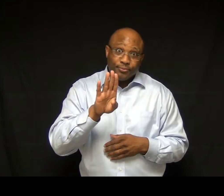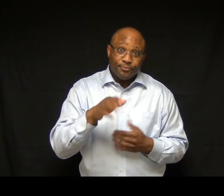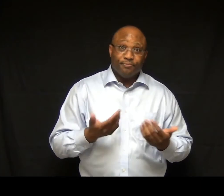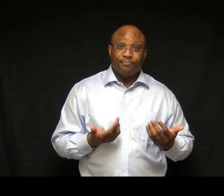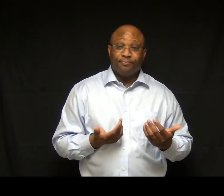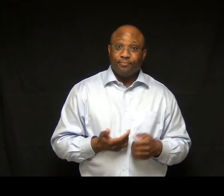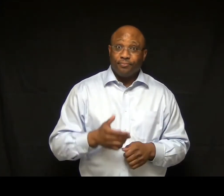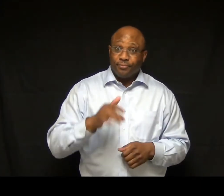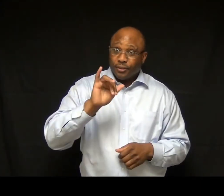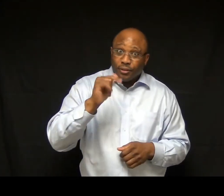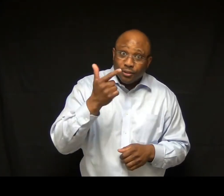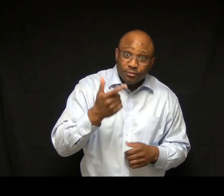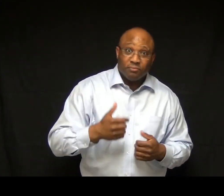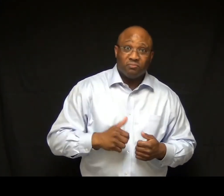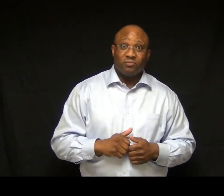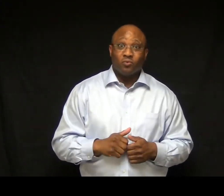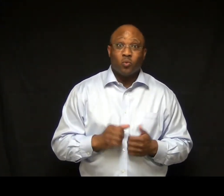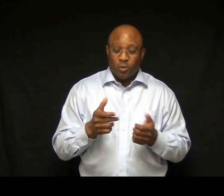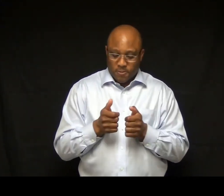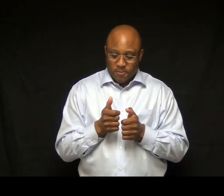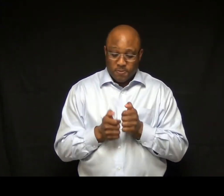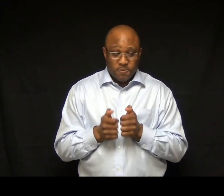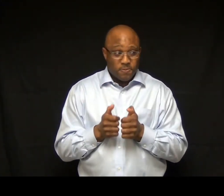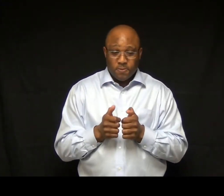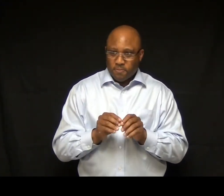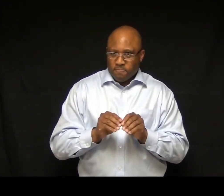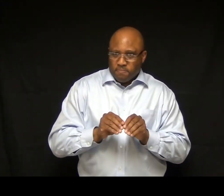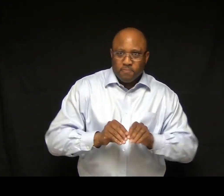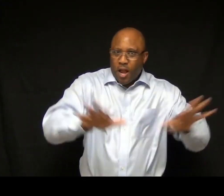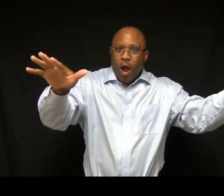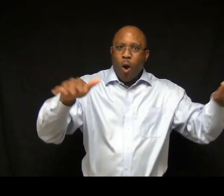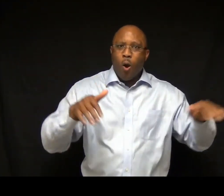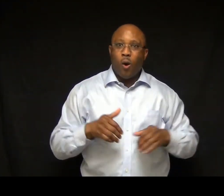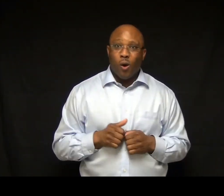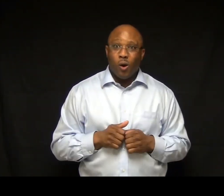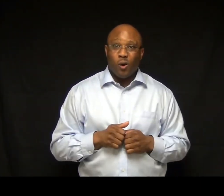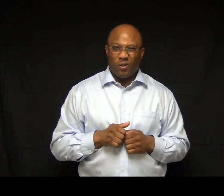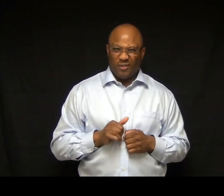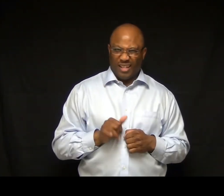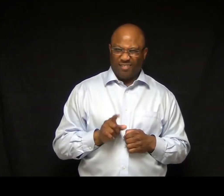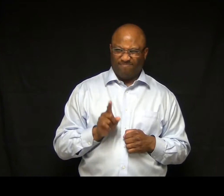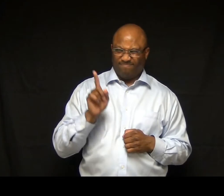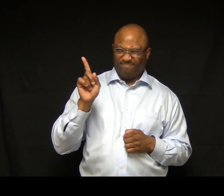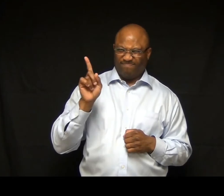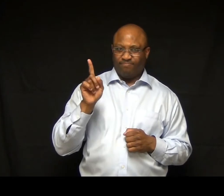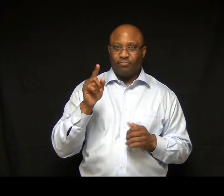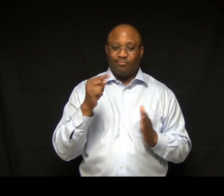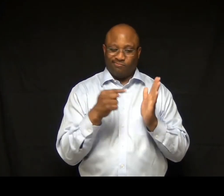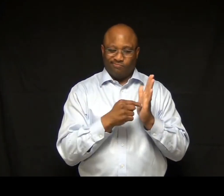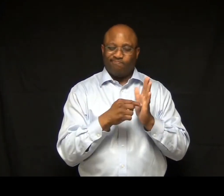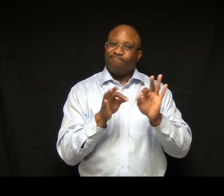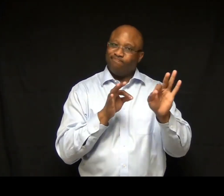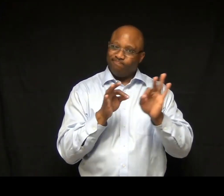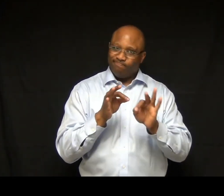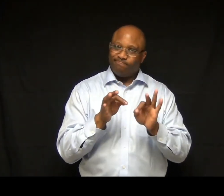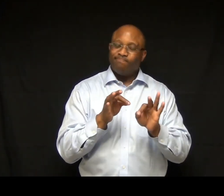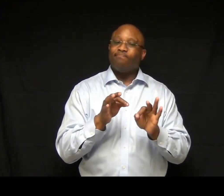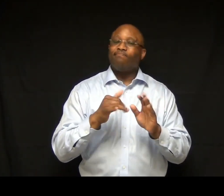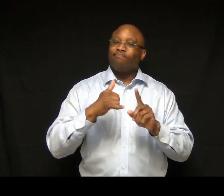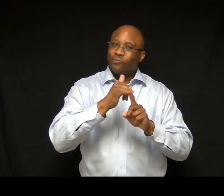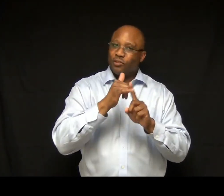(e.g., Facebook, Instagram),